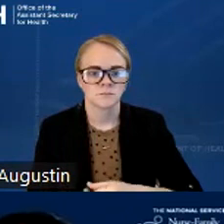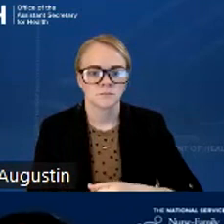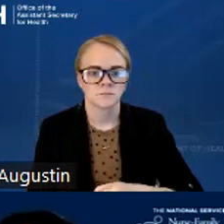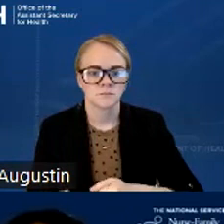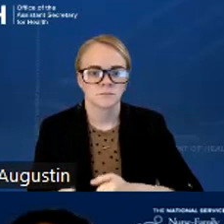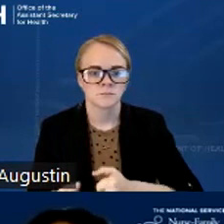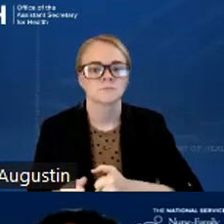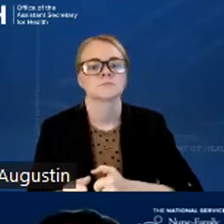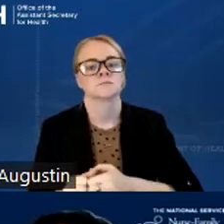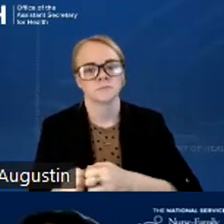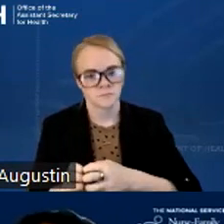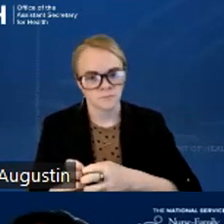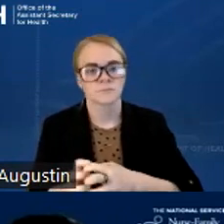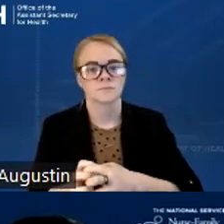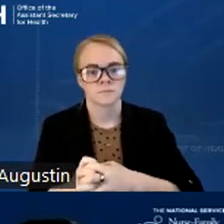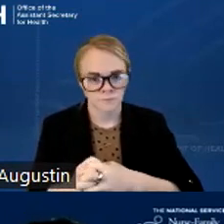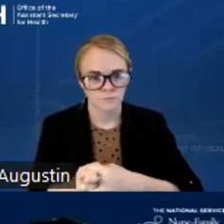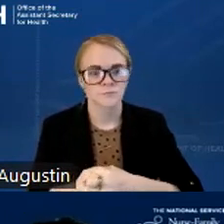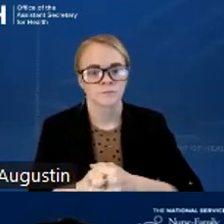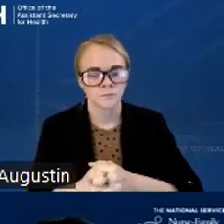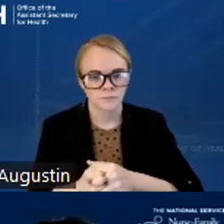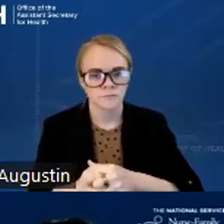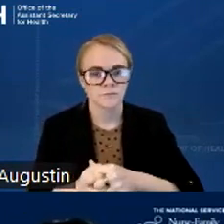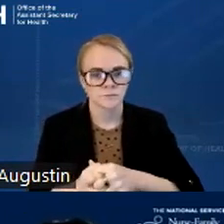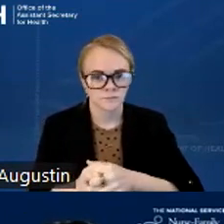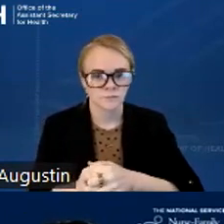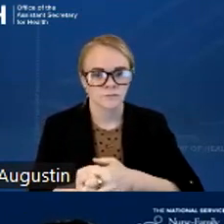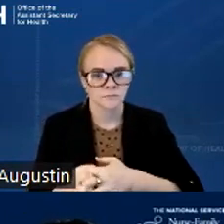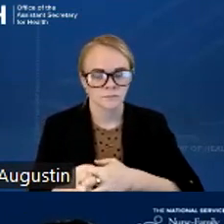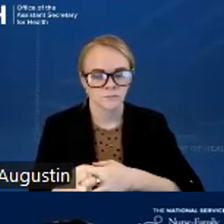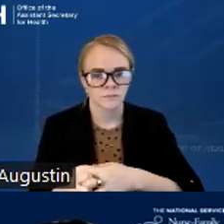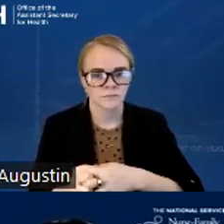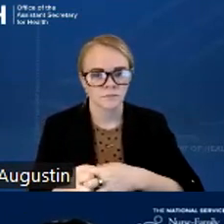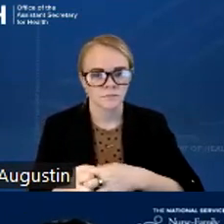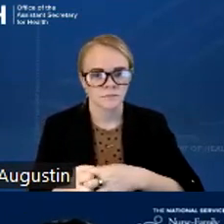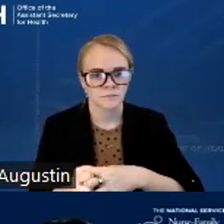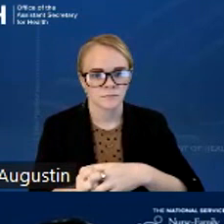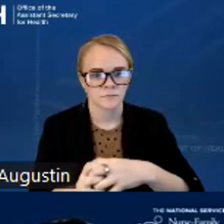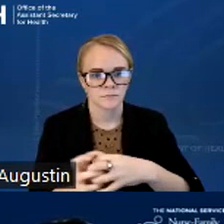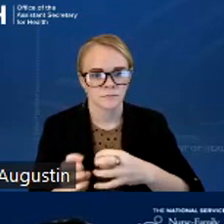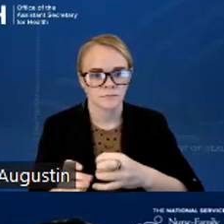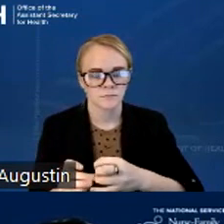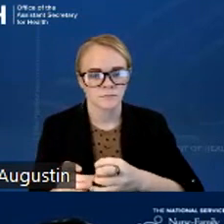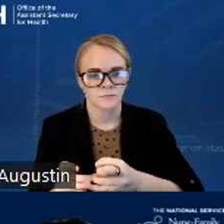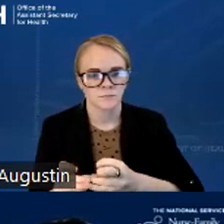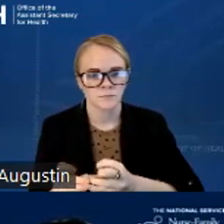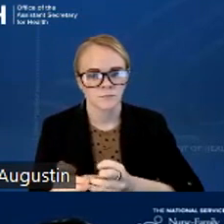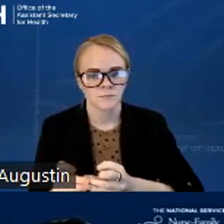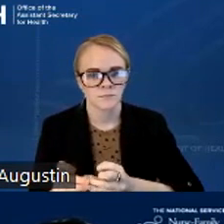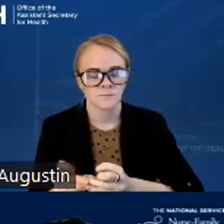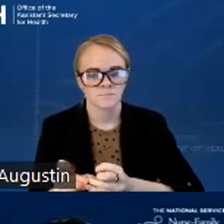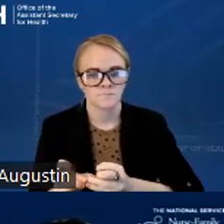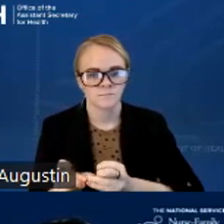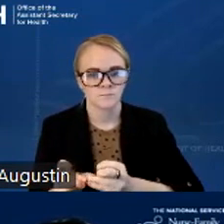started at 60% or less, really the way that we measure success, and we encourage others to as well, is just thinking about improvement